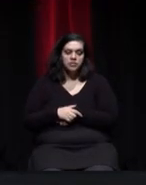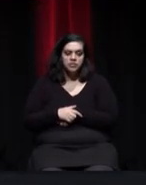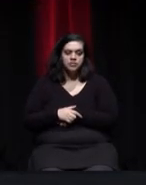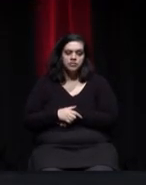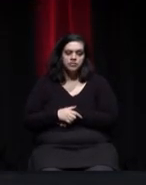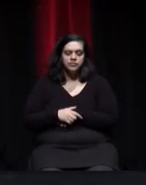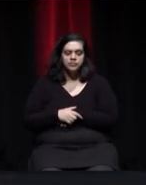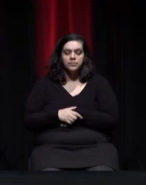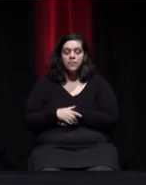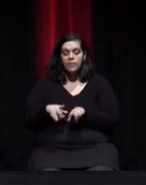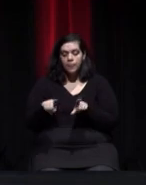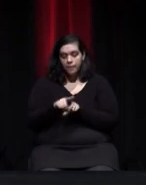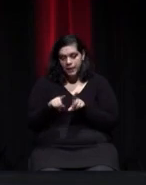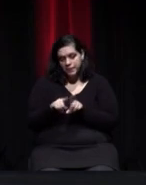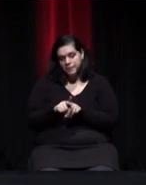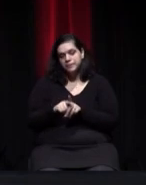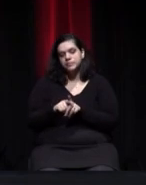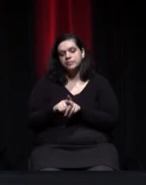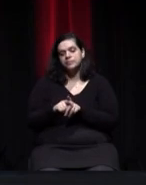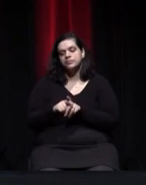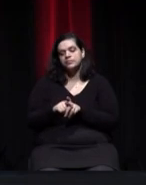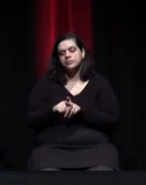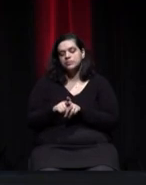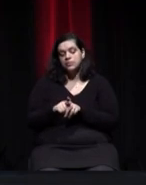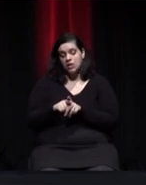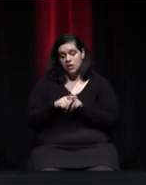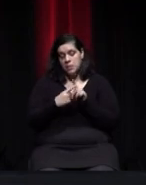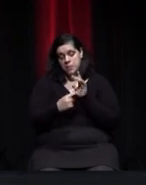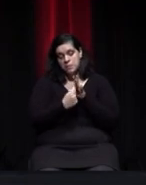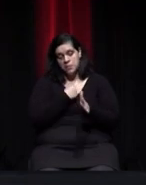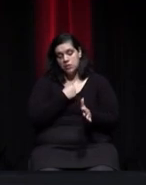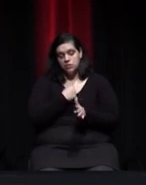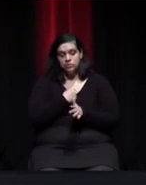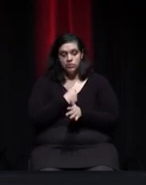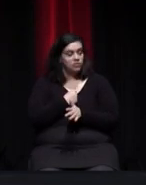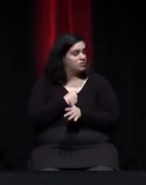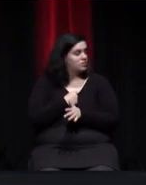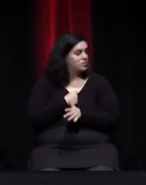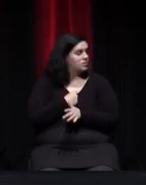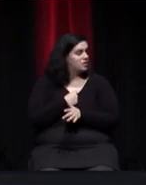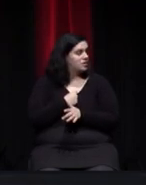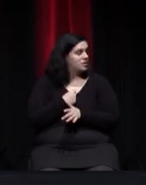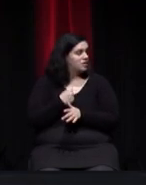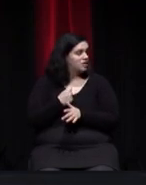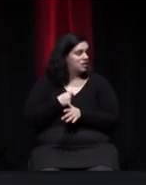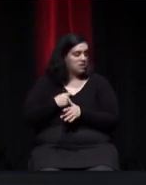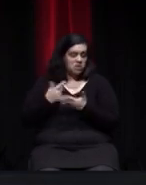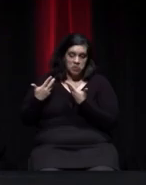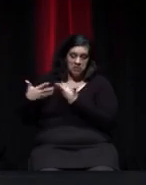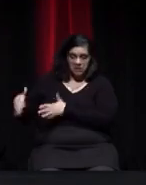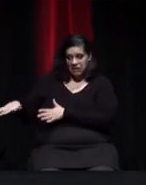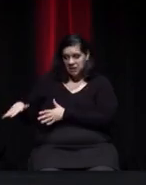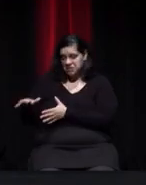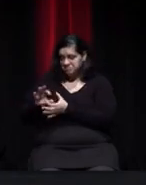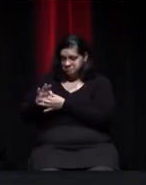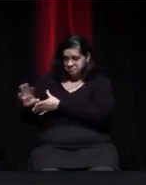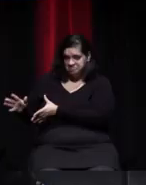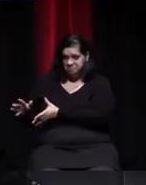I'd also say, and I'll leave you with this question, how can someone who writes eventually,